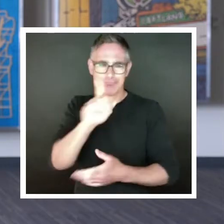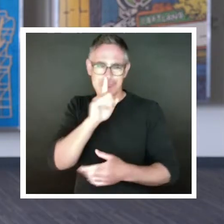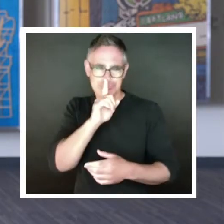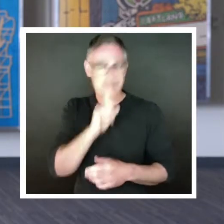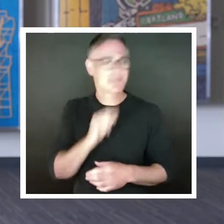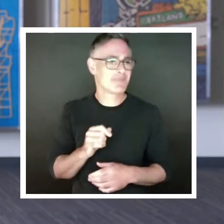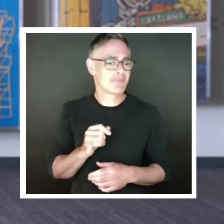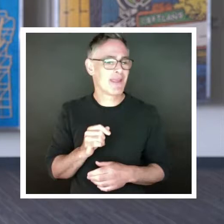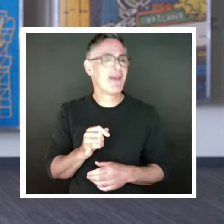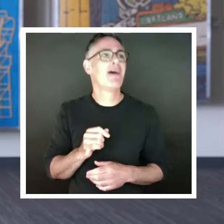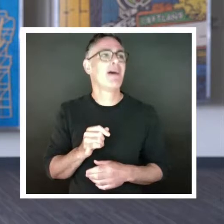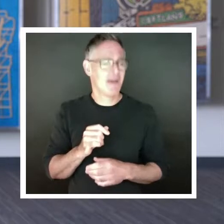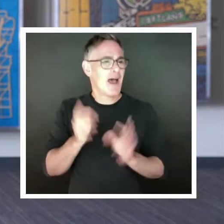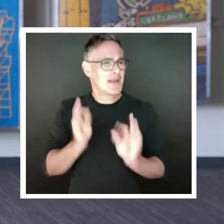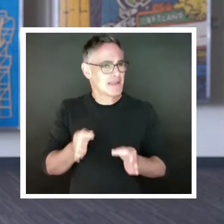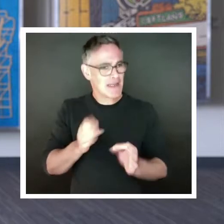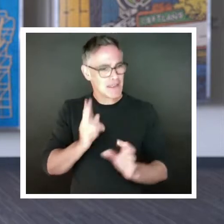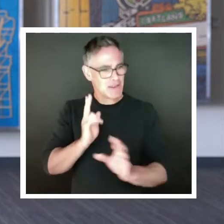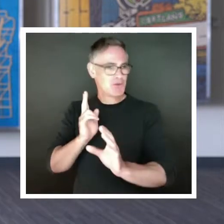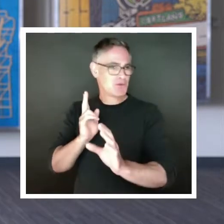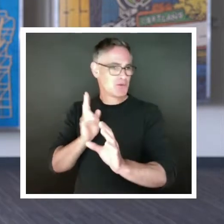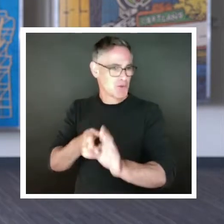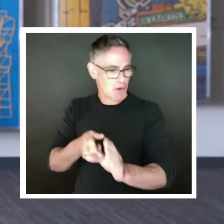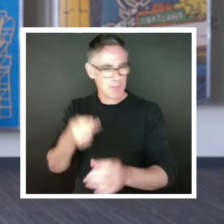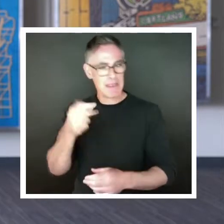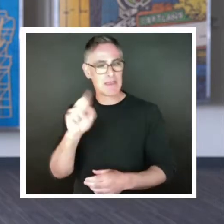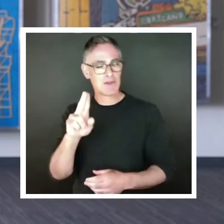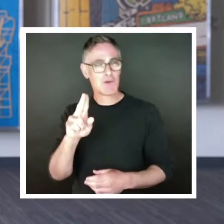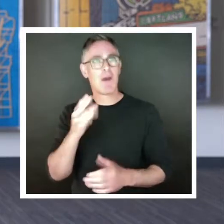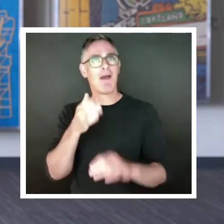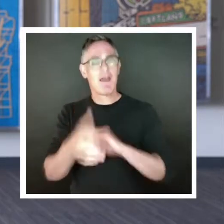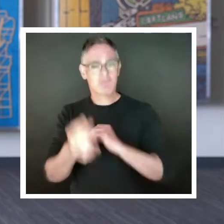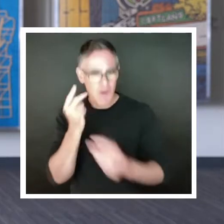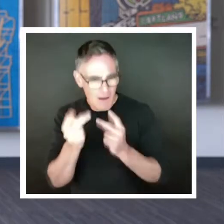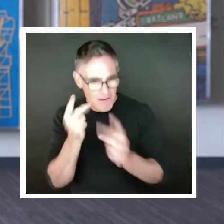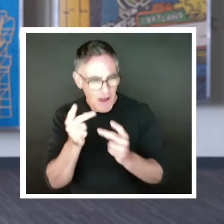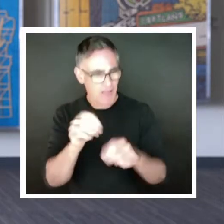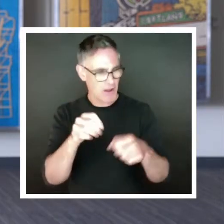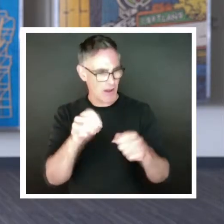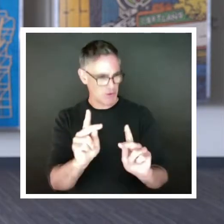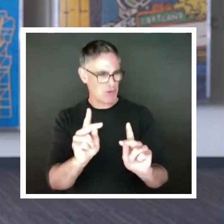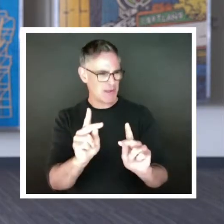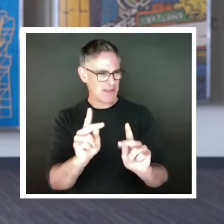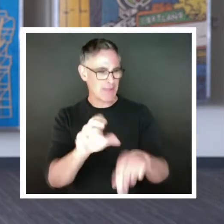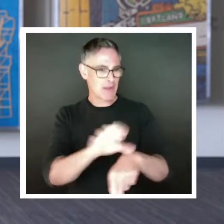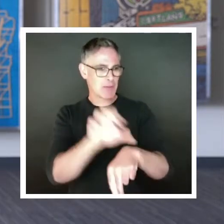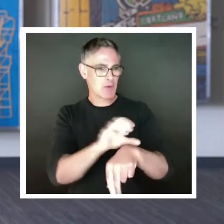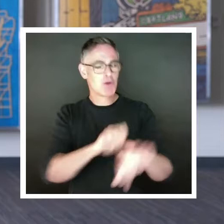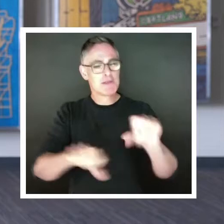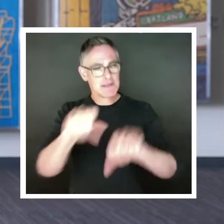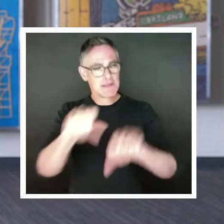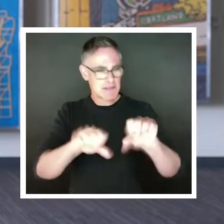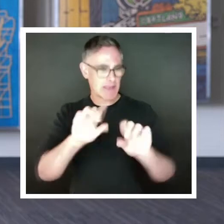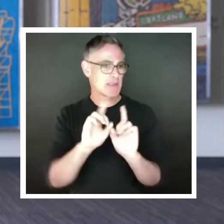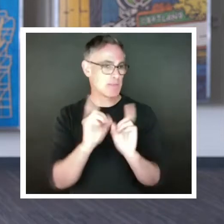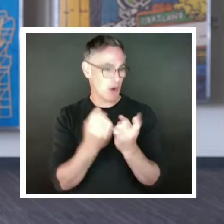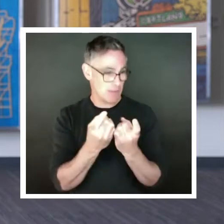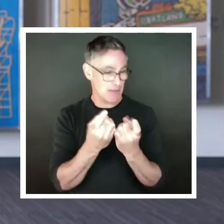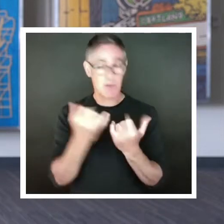I chose to attend Portland State after seeing the opportunities available at the computer science department. And what I leave with is much more.